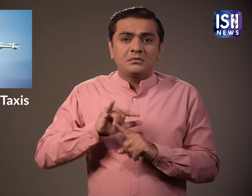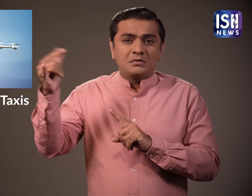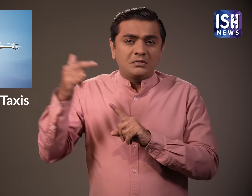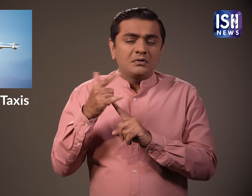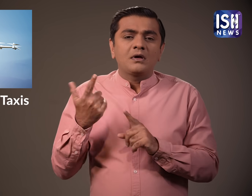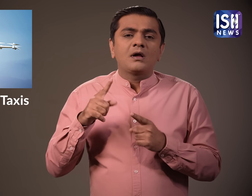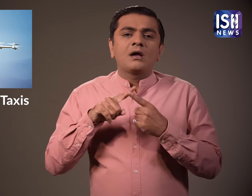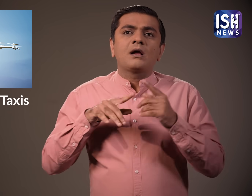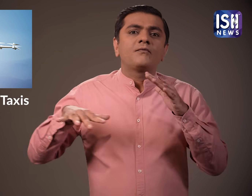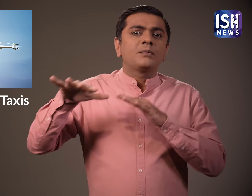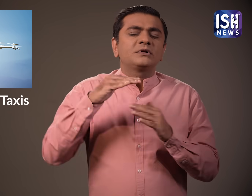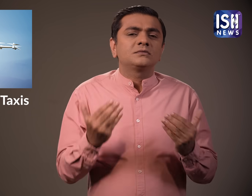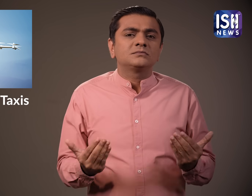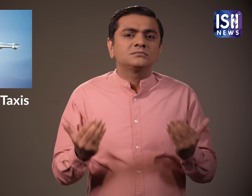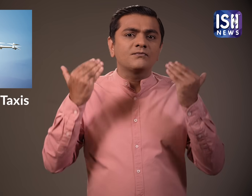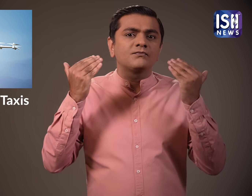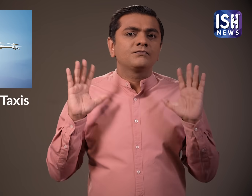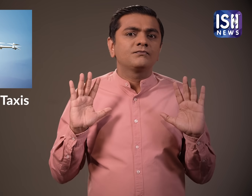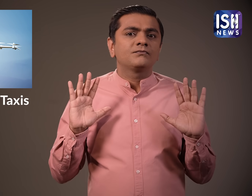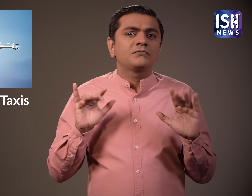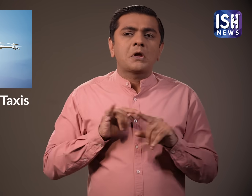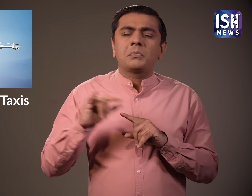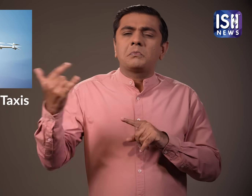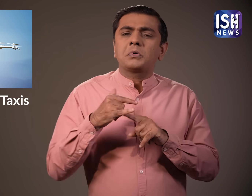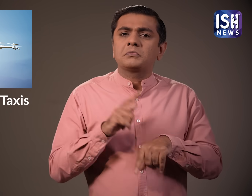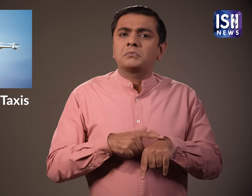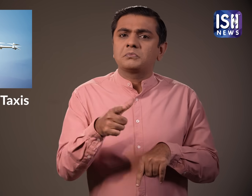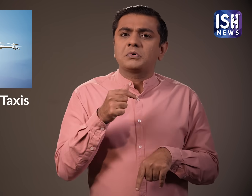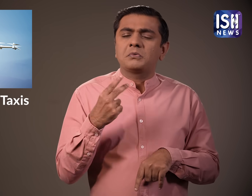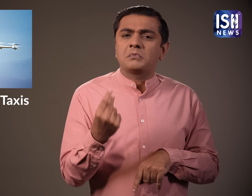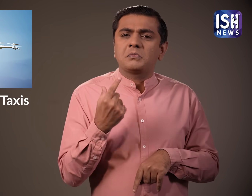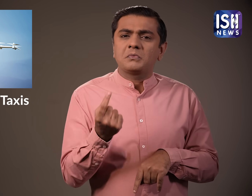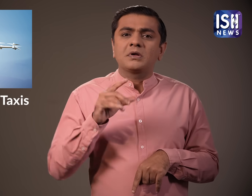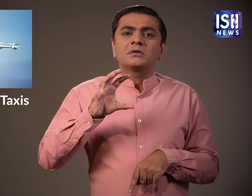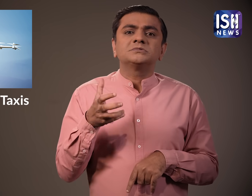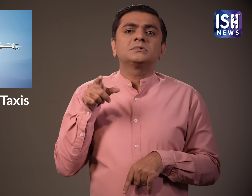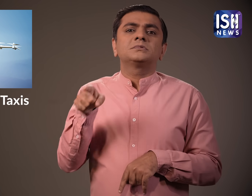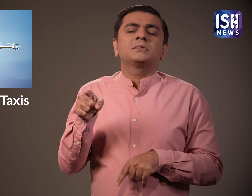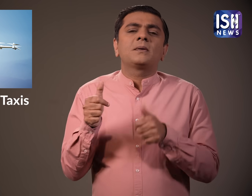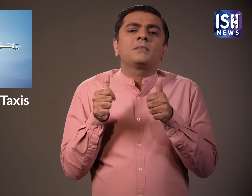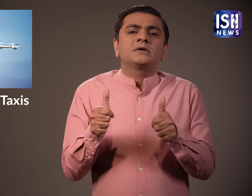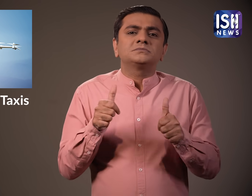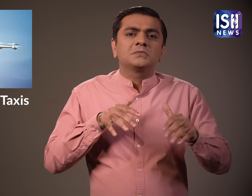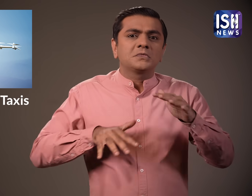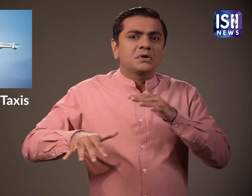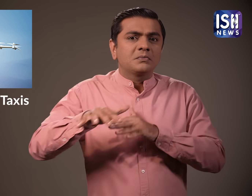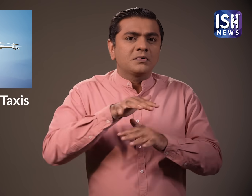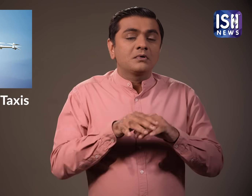These Air Taxis will prevent air pollution and reduce travel time!